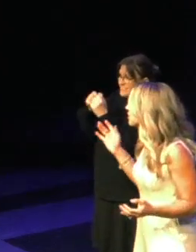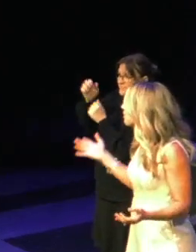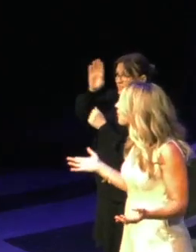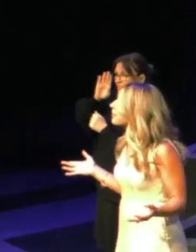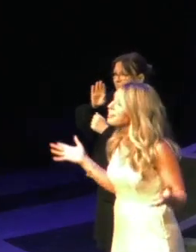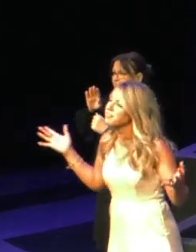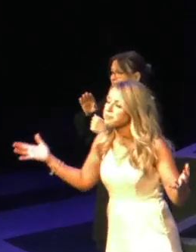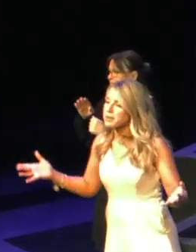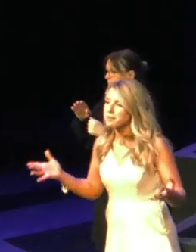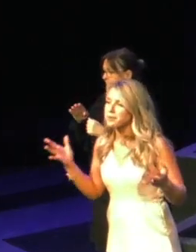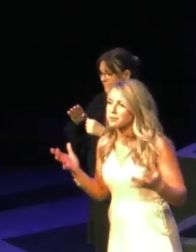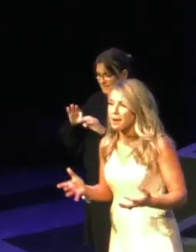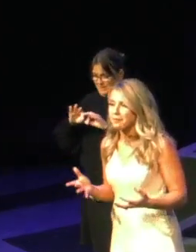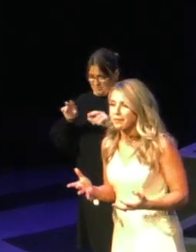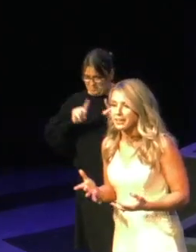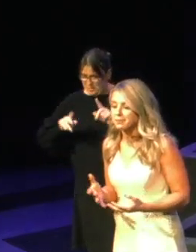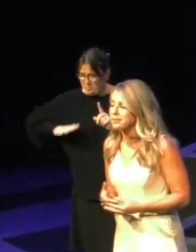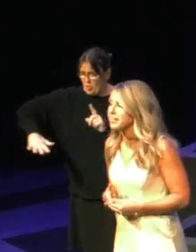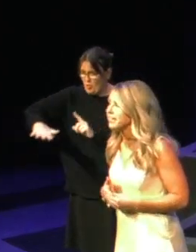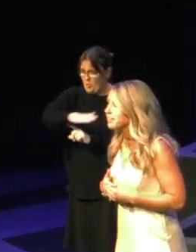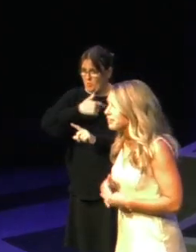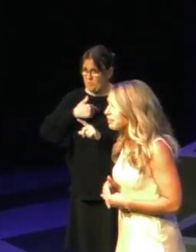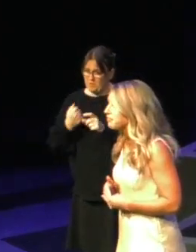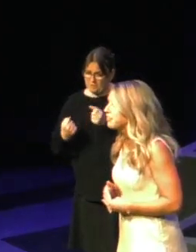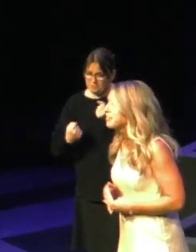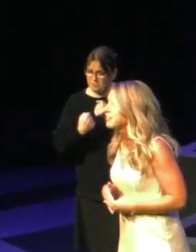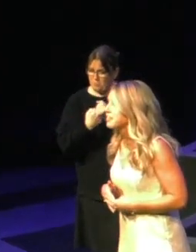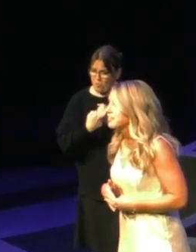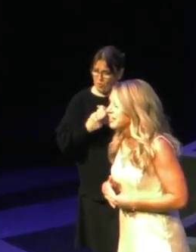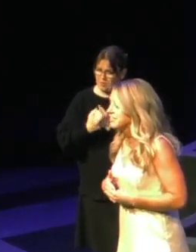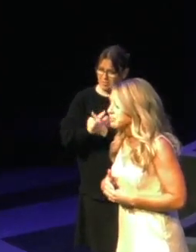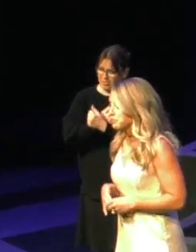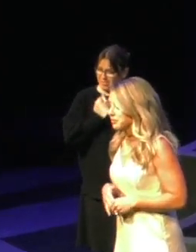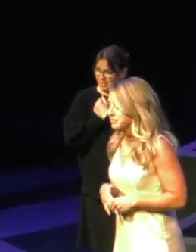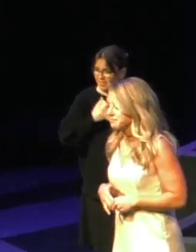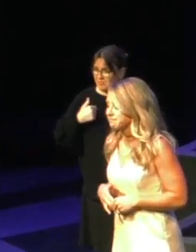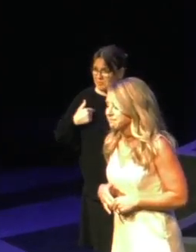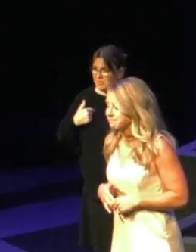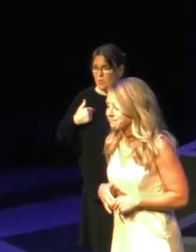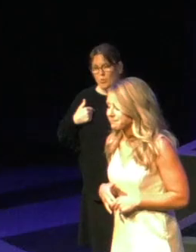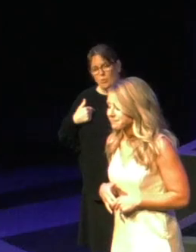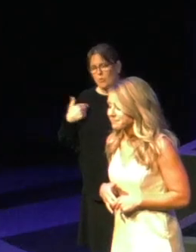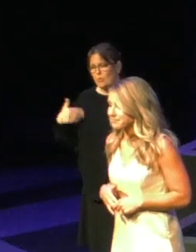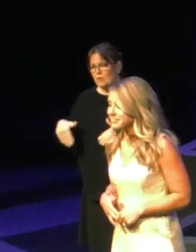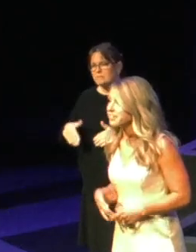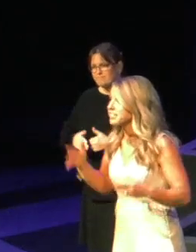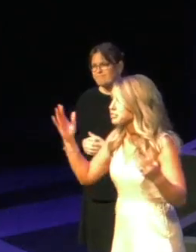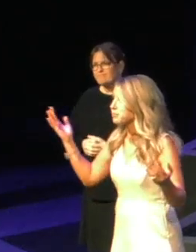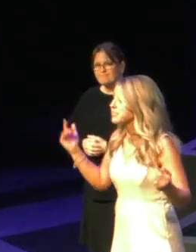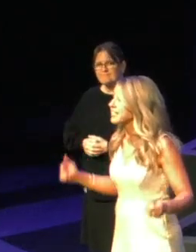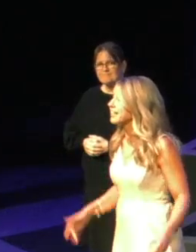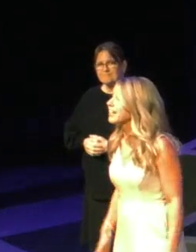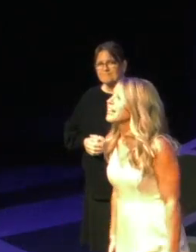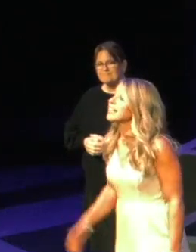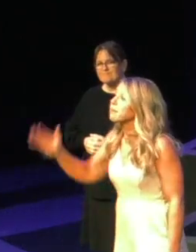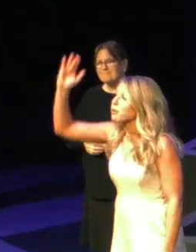also the support of the people around me in my community the love and support. They superseded.